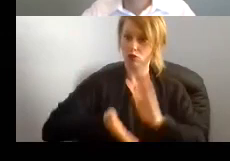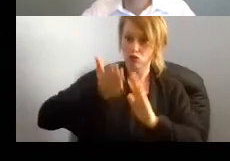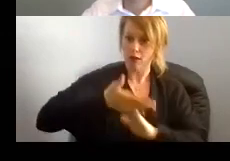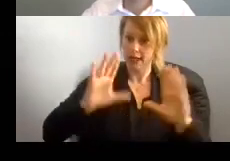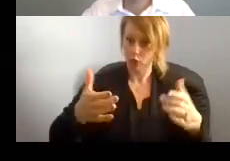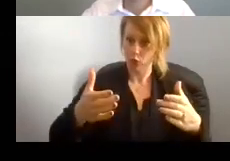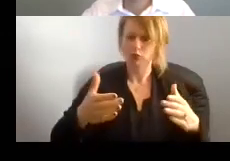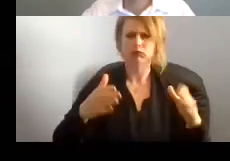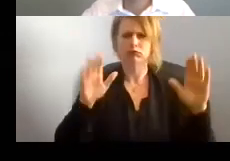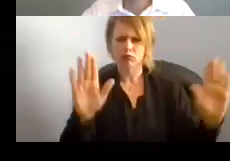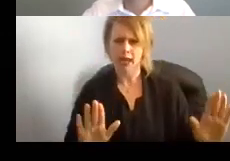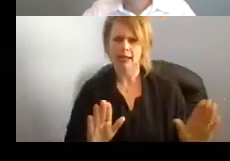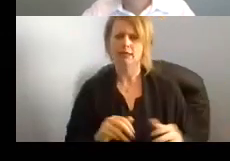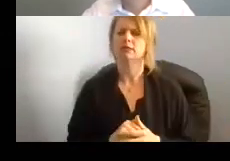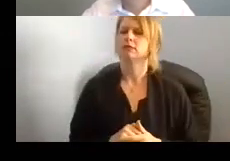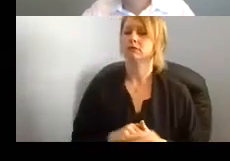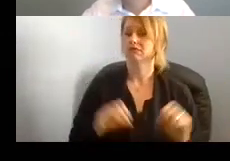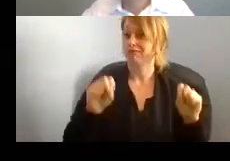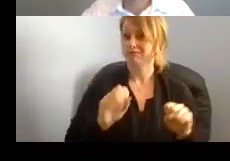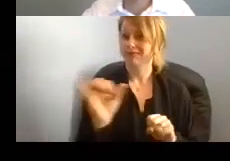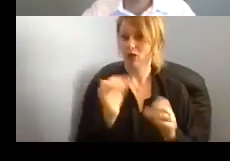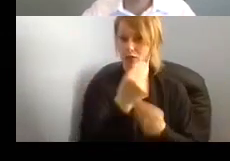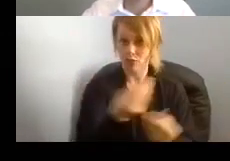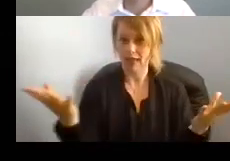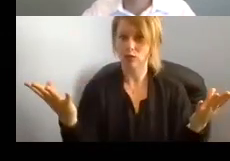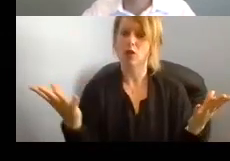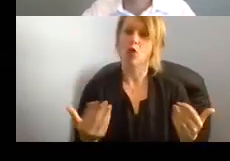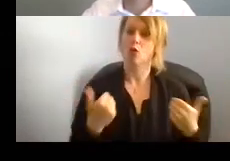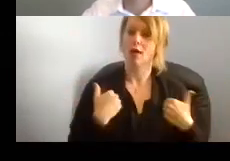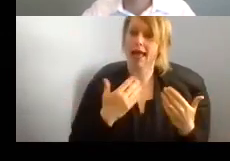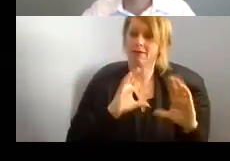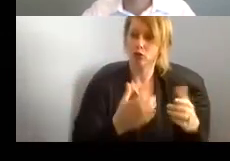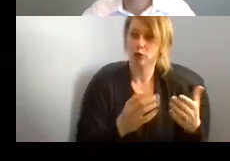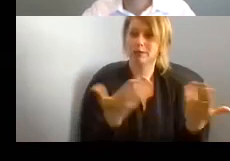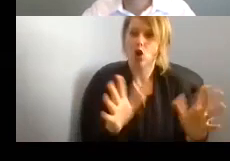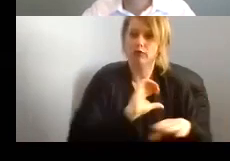You can also let them know about the groups that are already in place in their community.